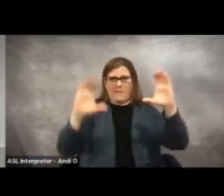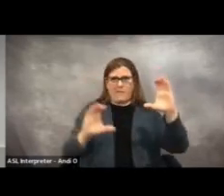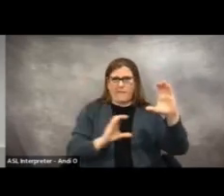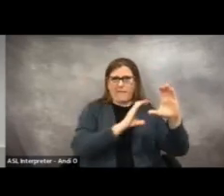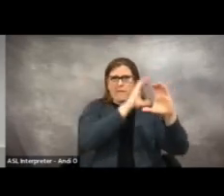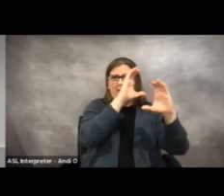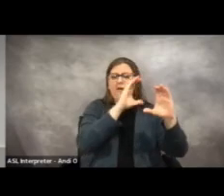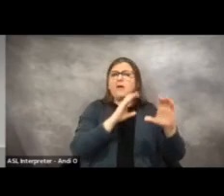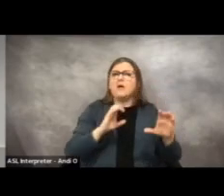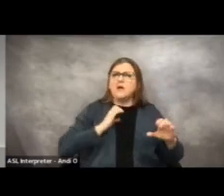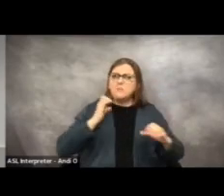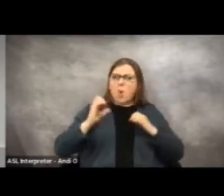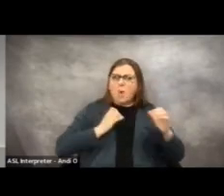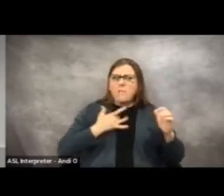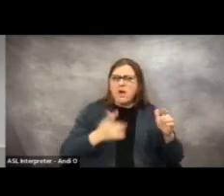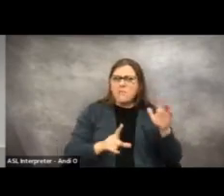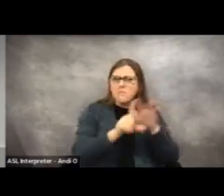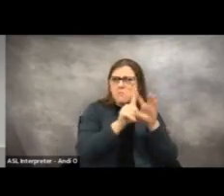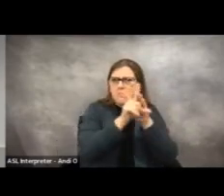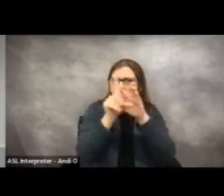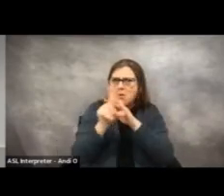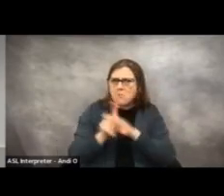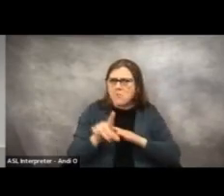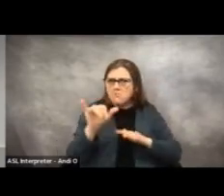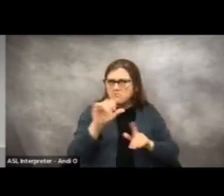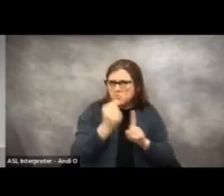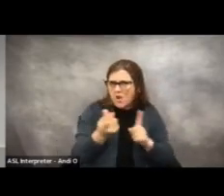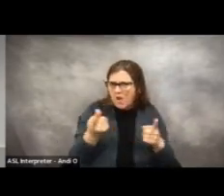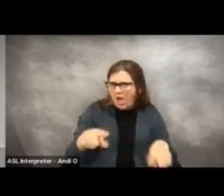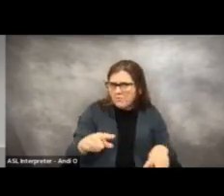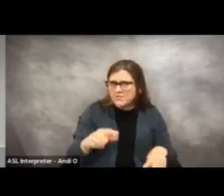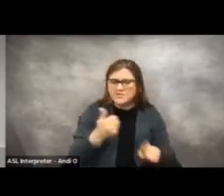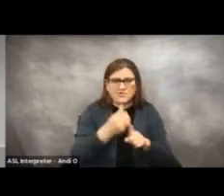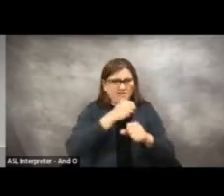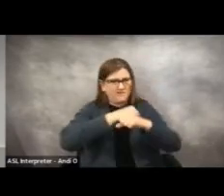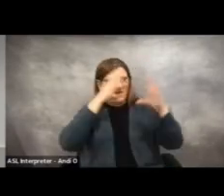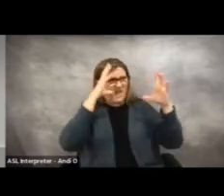see in this slide. Imagine, if you will, a system of care that